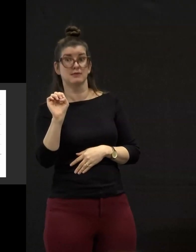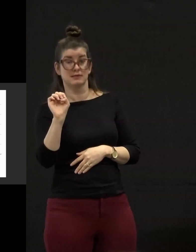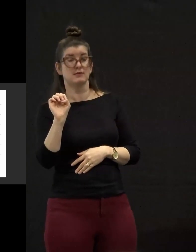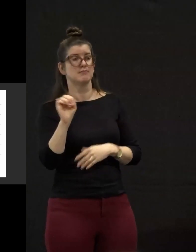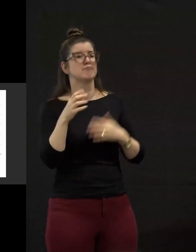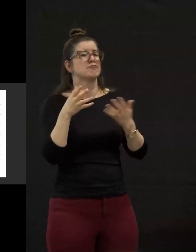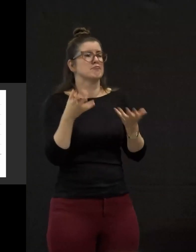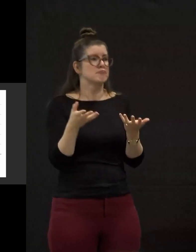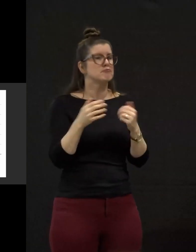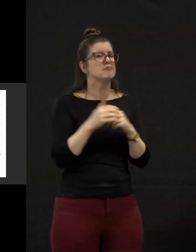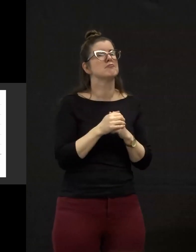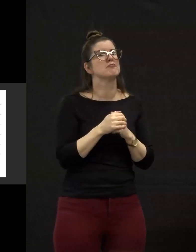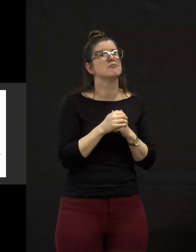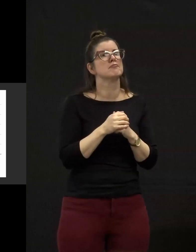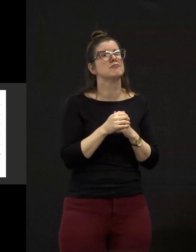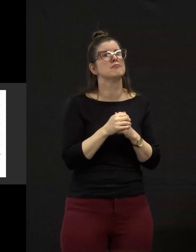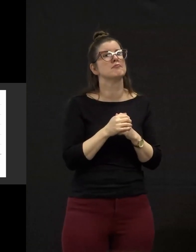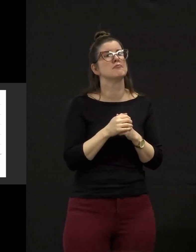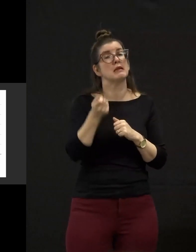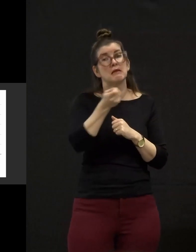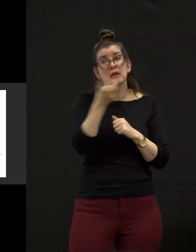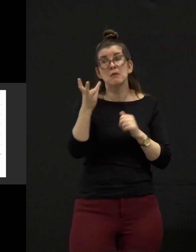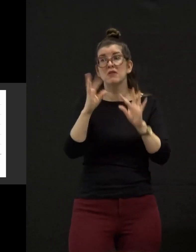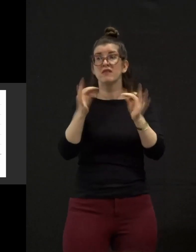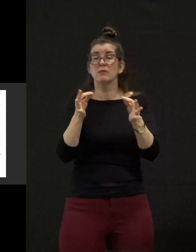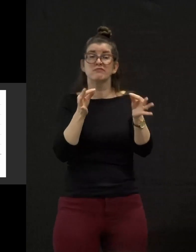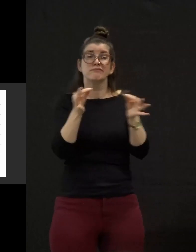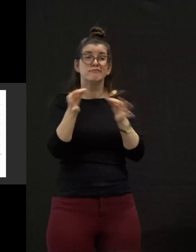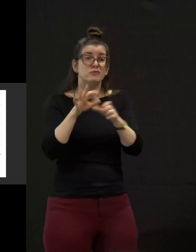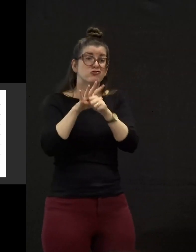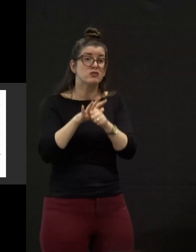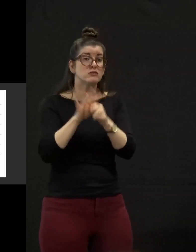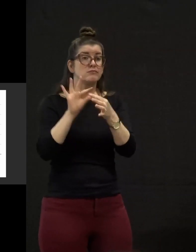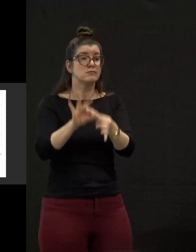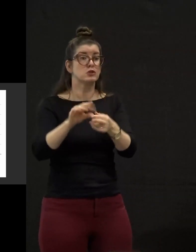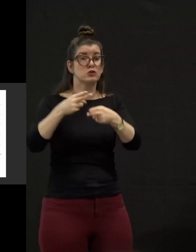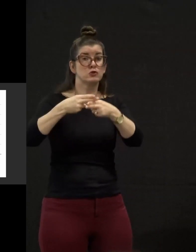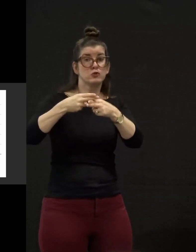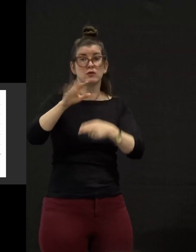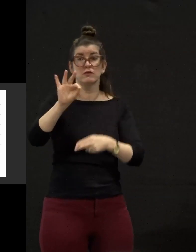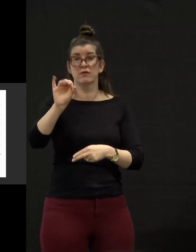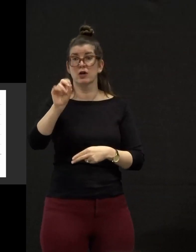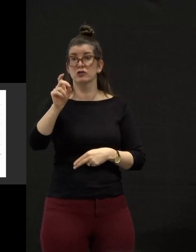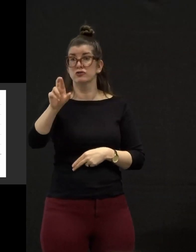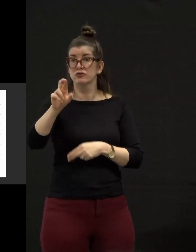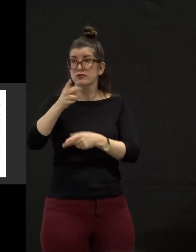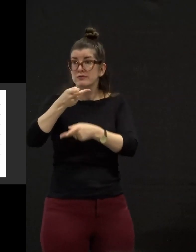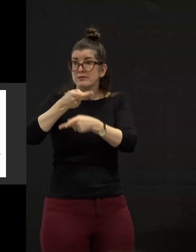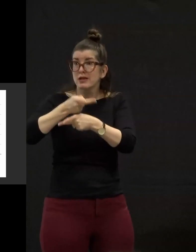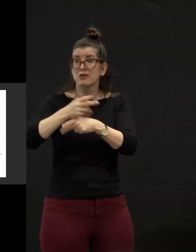We've had a couple families describe their stressors related to fostering or adopting and navigating that system.